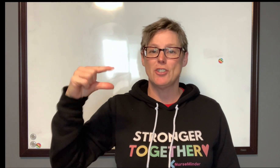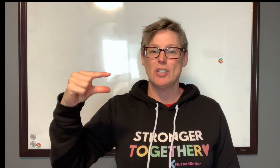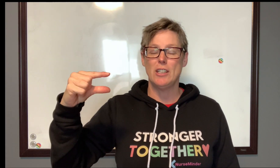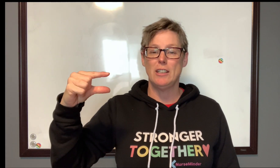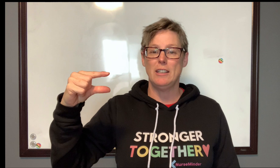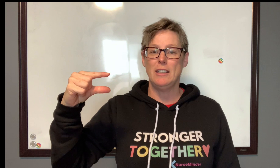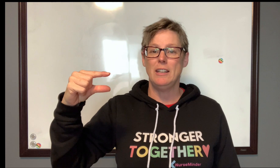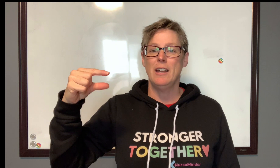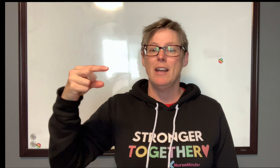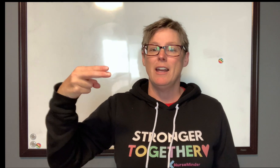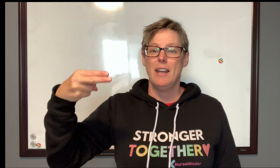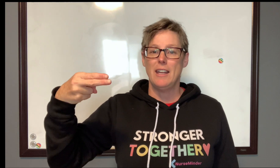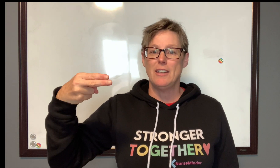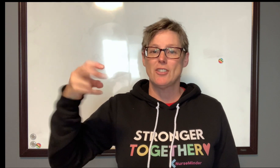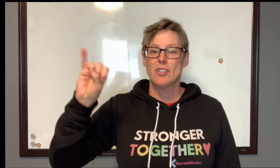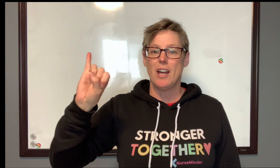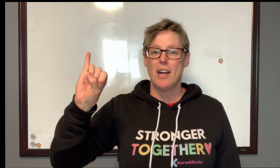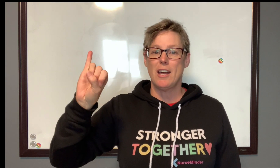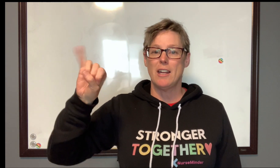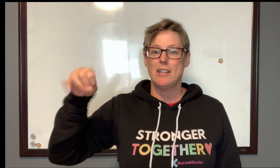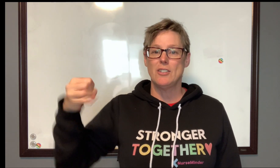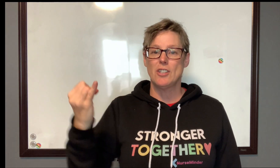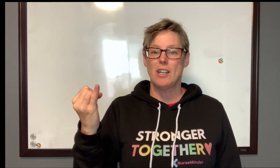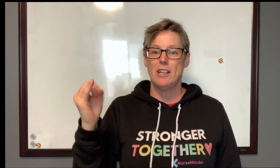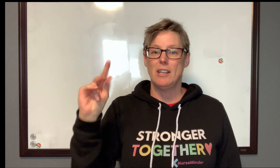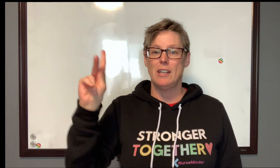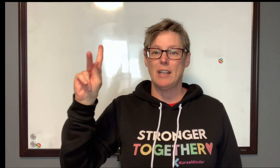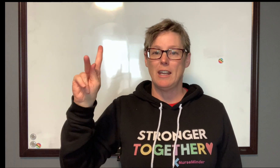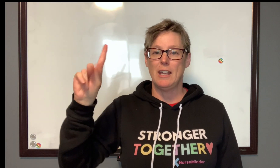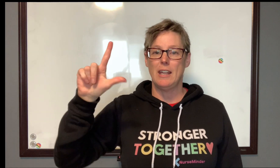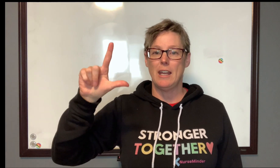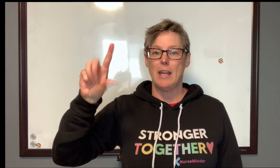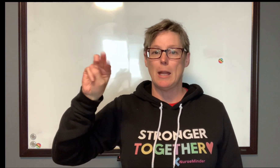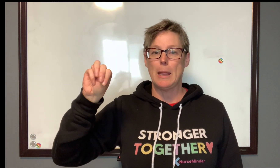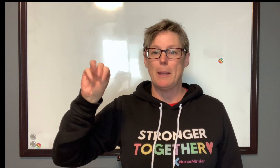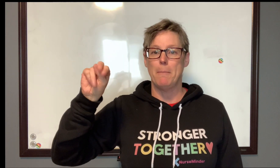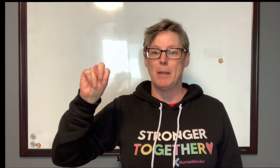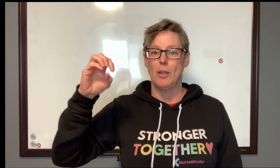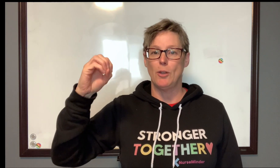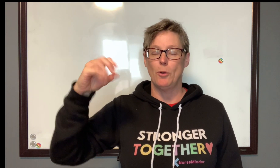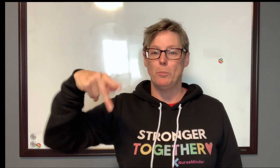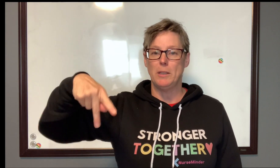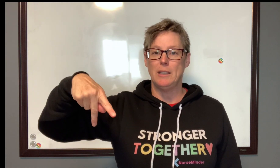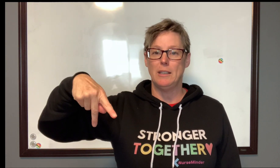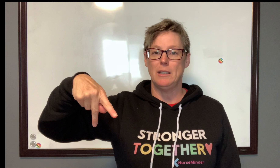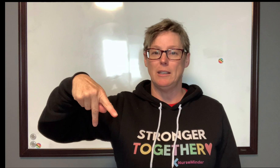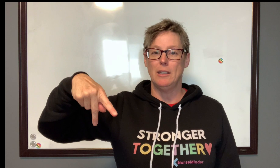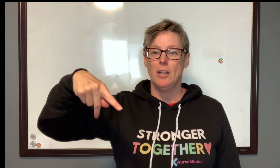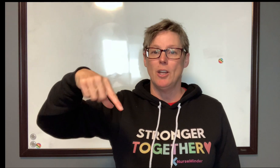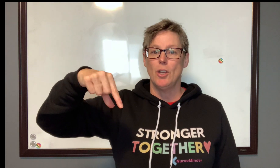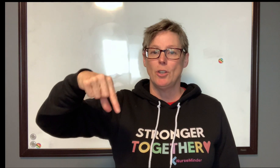g h i j